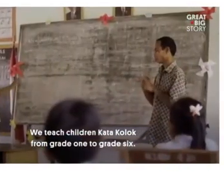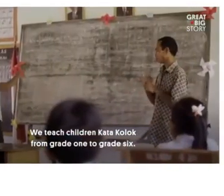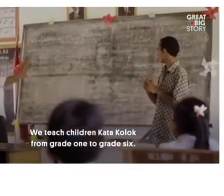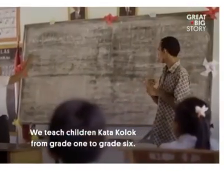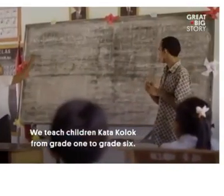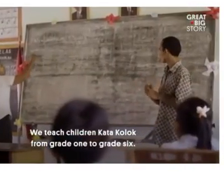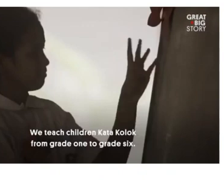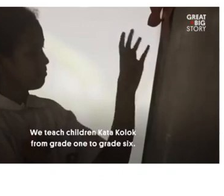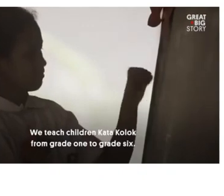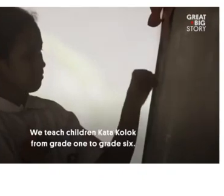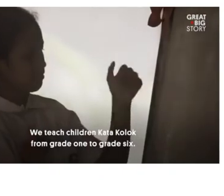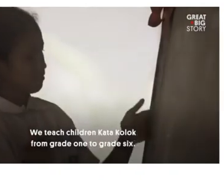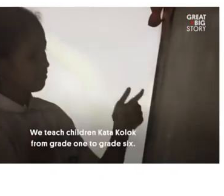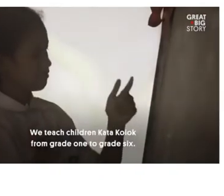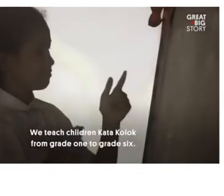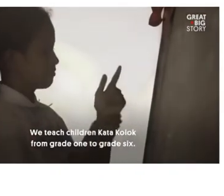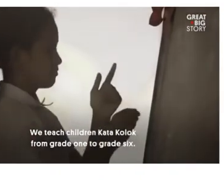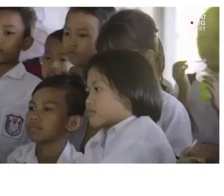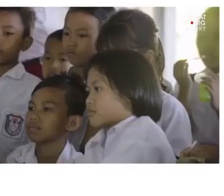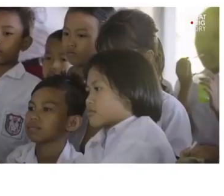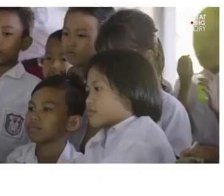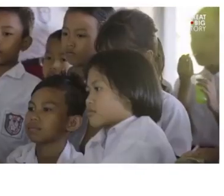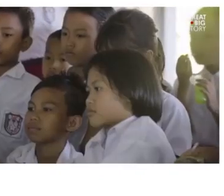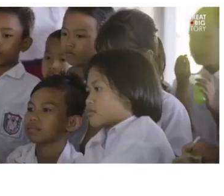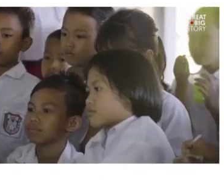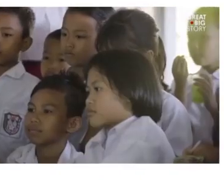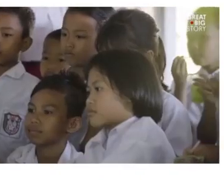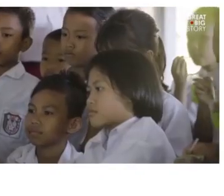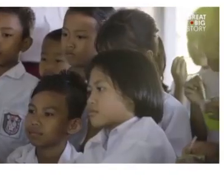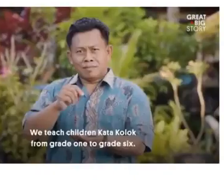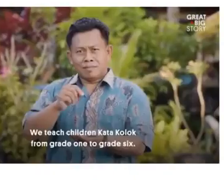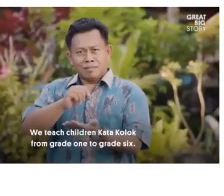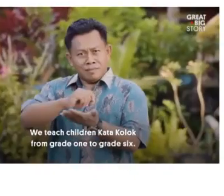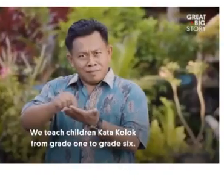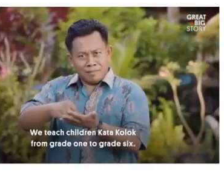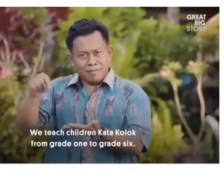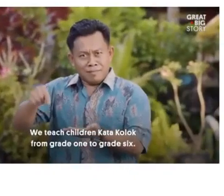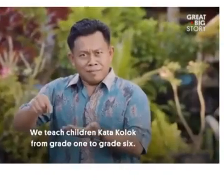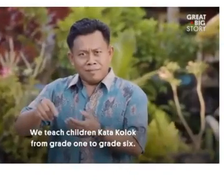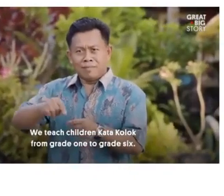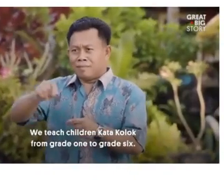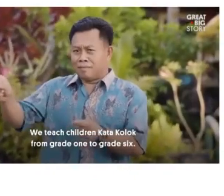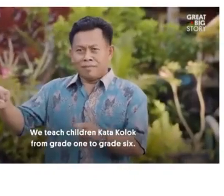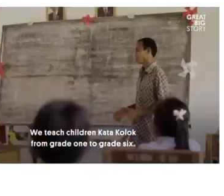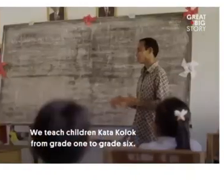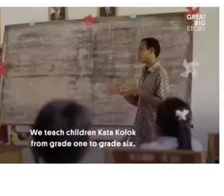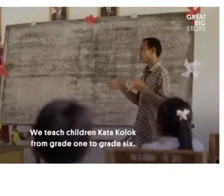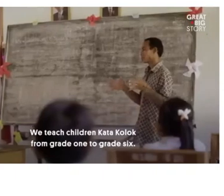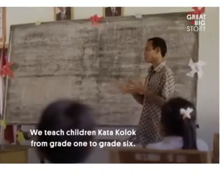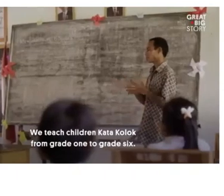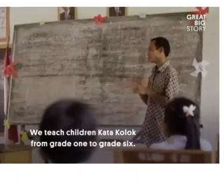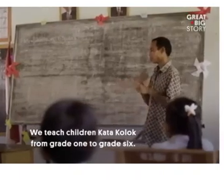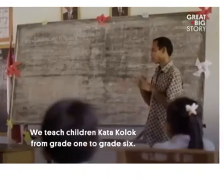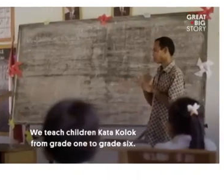integrated in schools and all of society has joined together in using this language just because there's